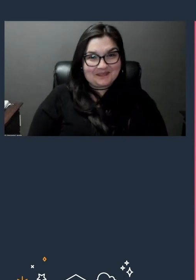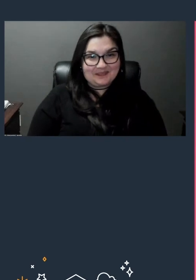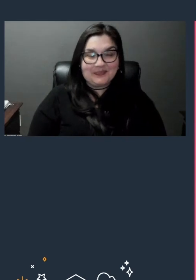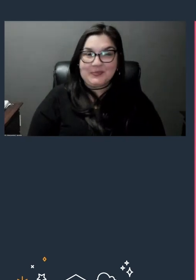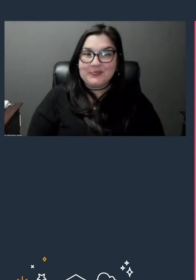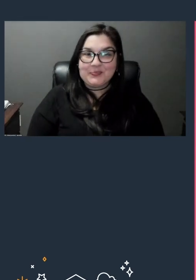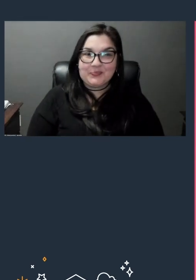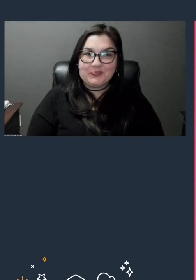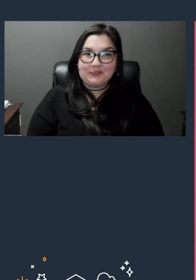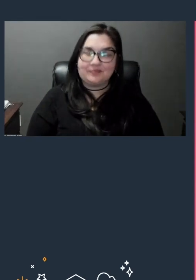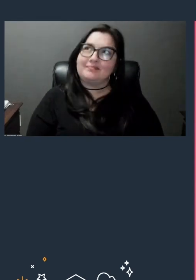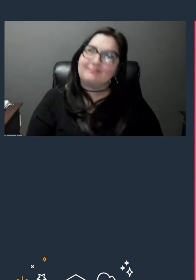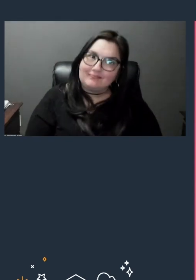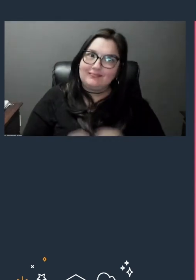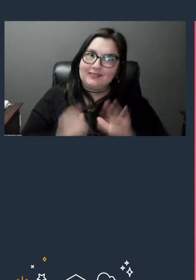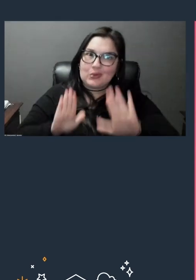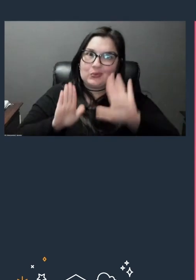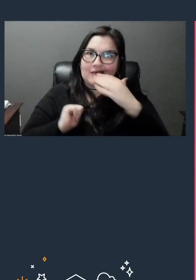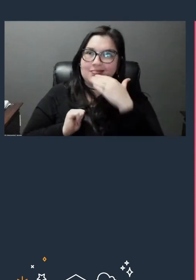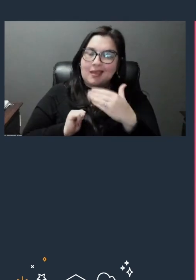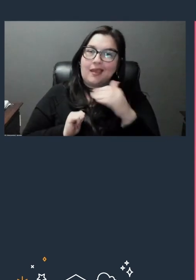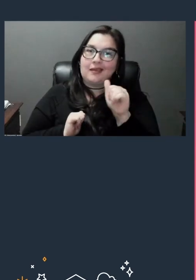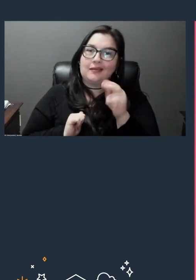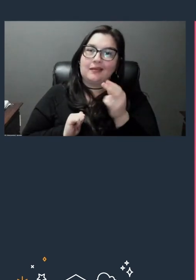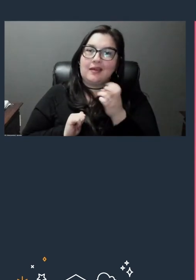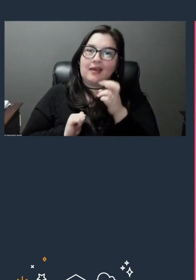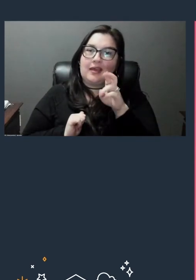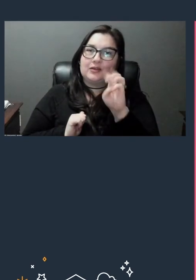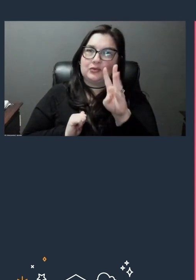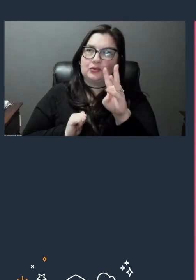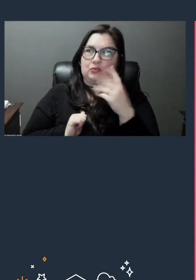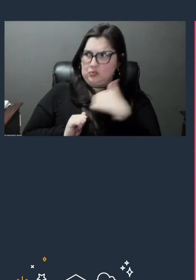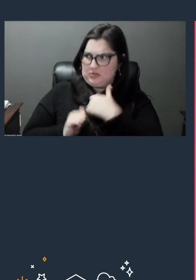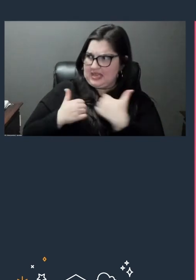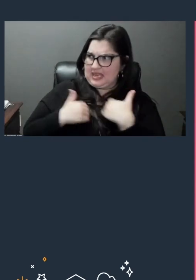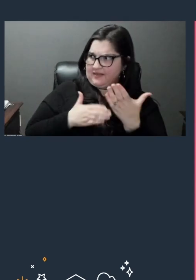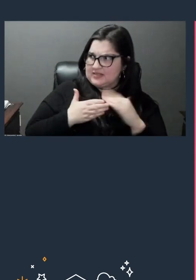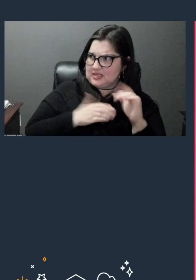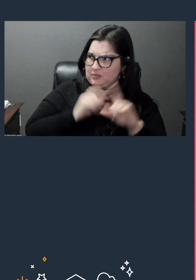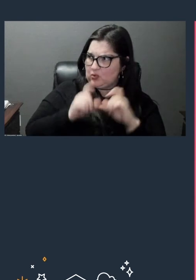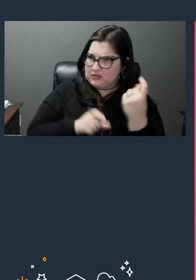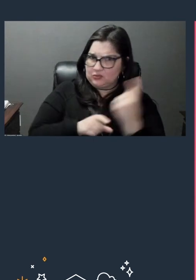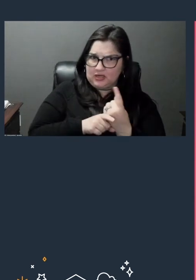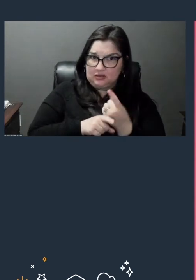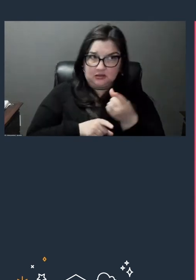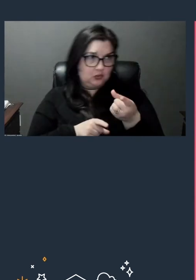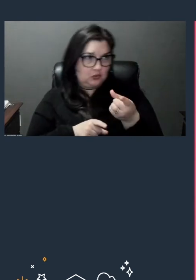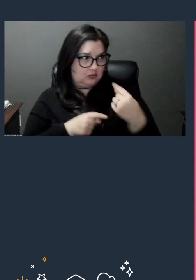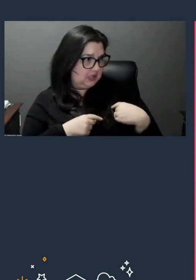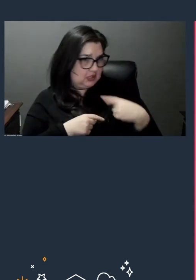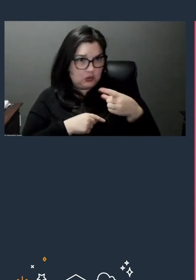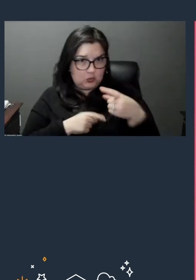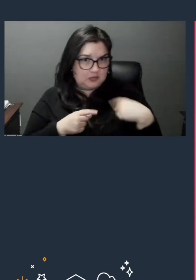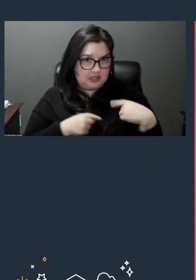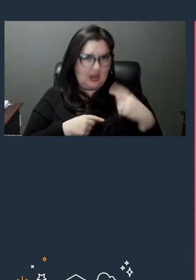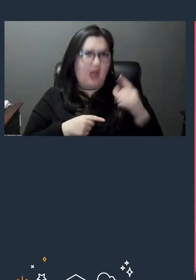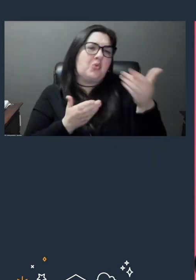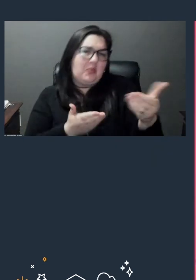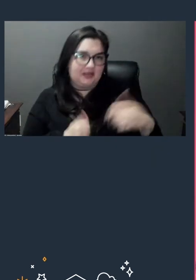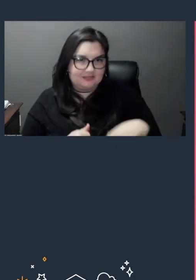Great. Thank you, Andrew. We've got some questions, I think. Yeah, we do, quite a few. Wanna go first? Yeah. How about you? All right. I'll start.